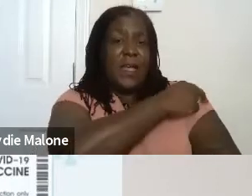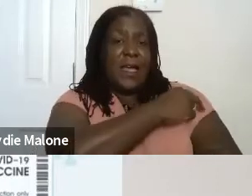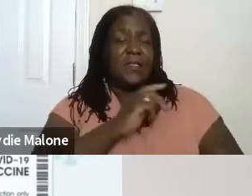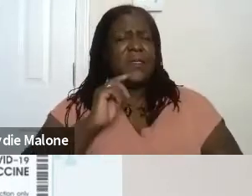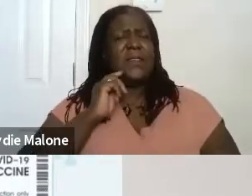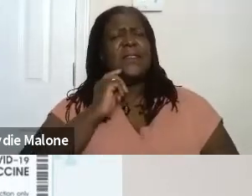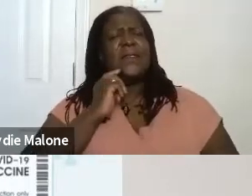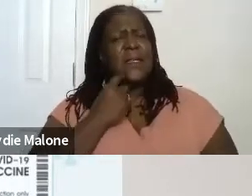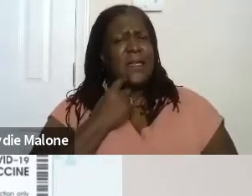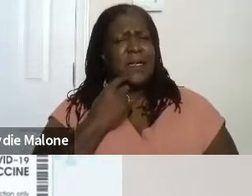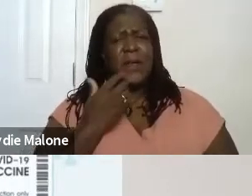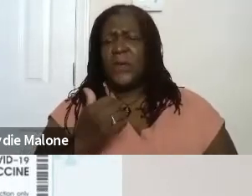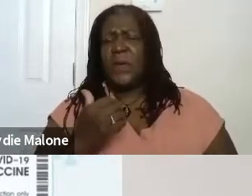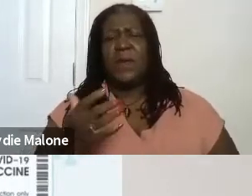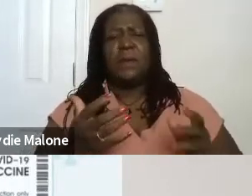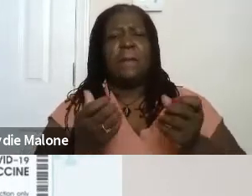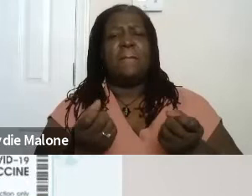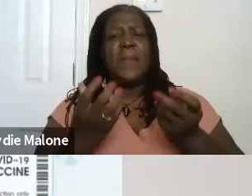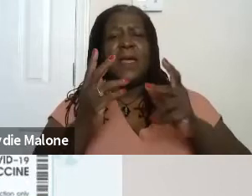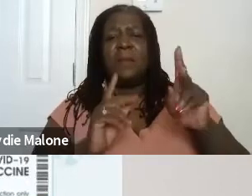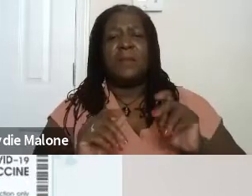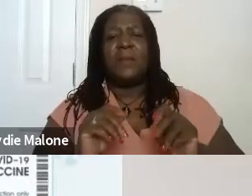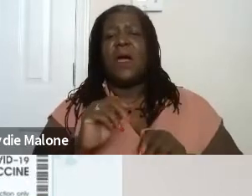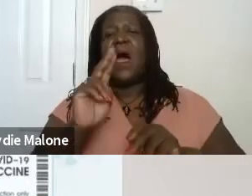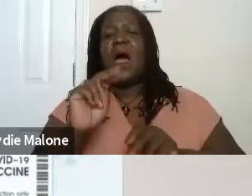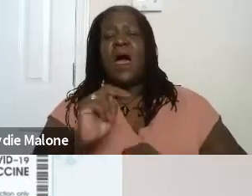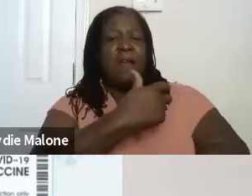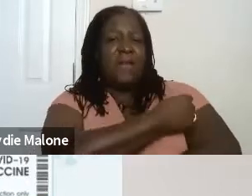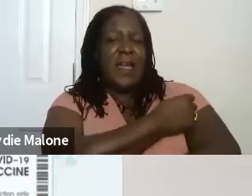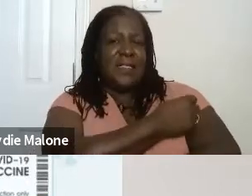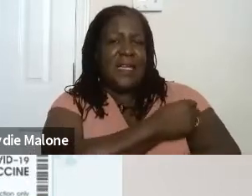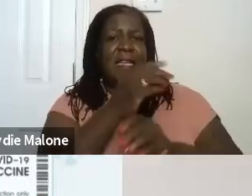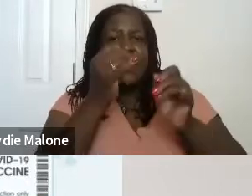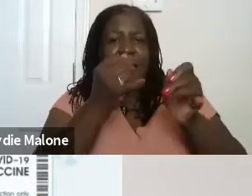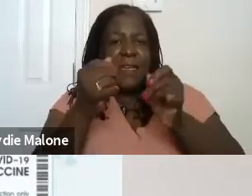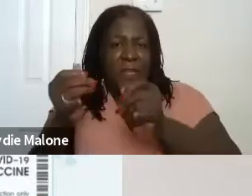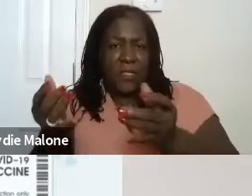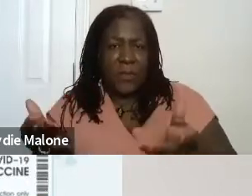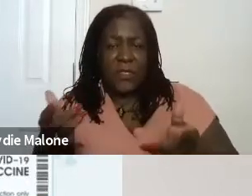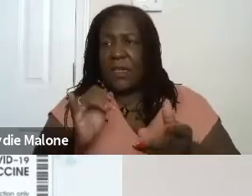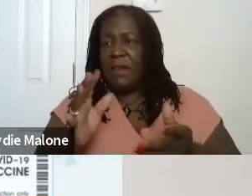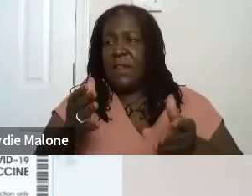a vast majority of them are unvaccinated individuals. And in those who are vaccinated who have gotten